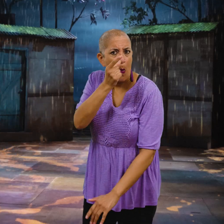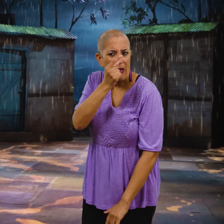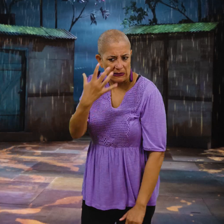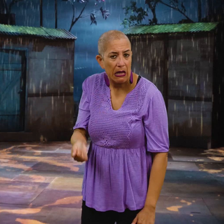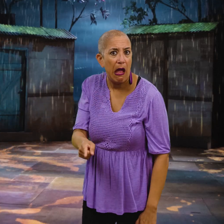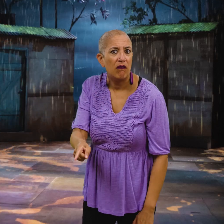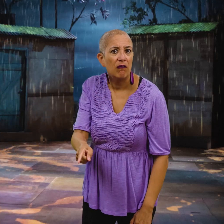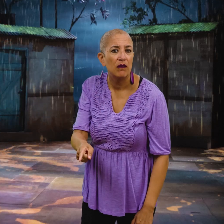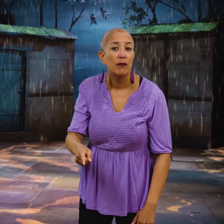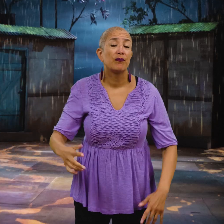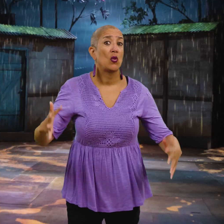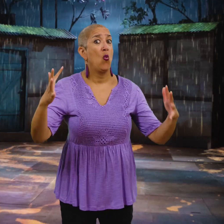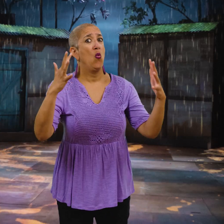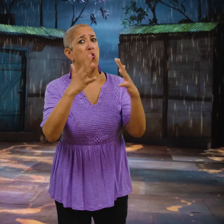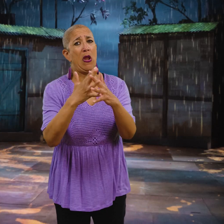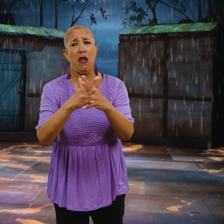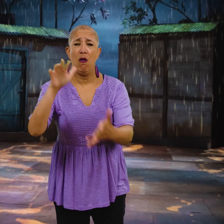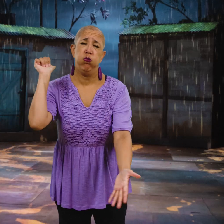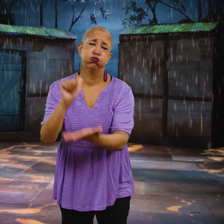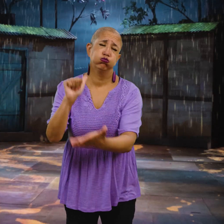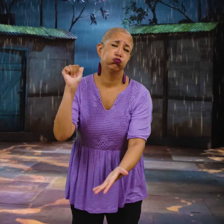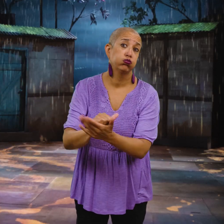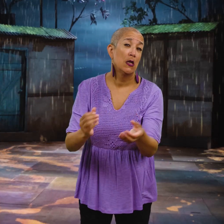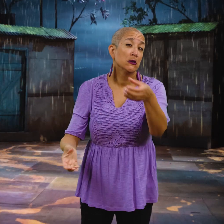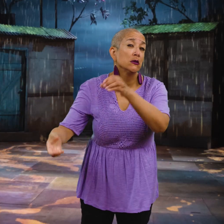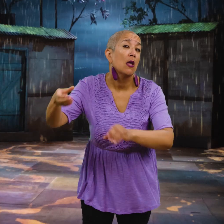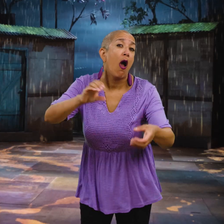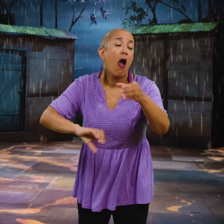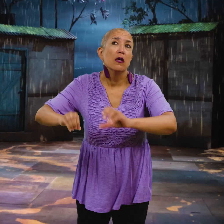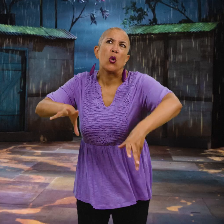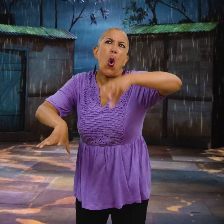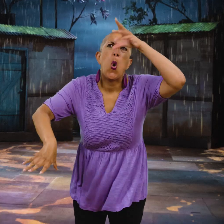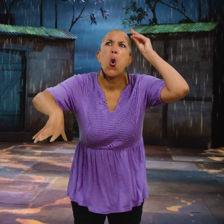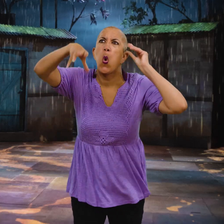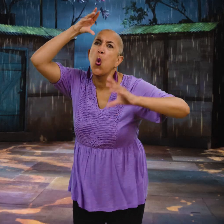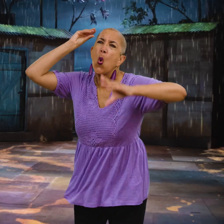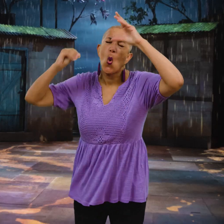William excels in science, especially when learning about electricity and energy.